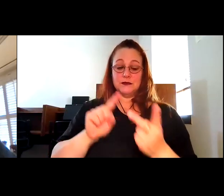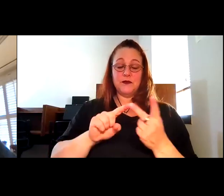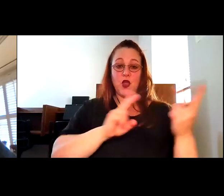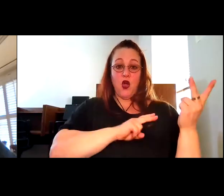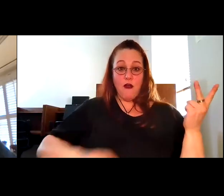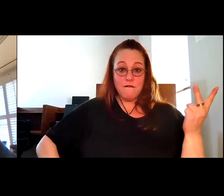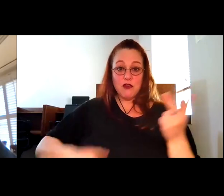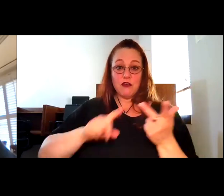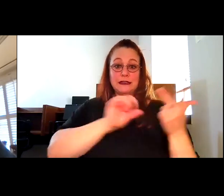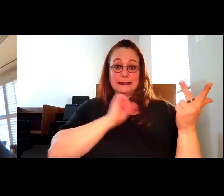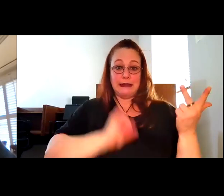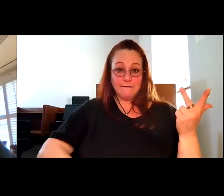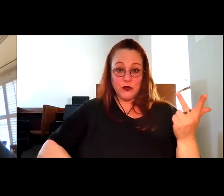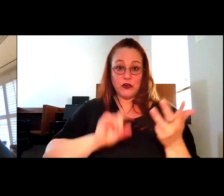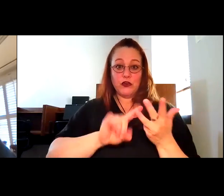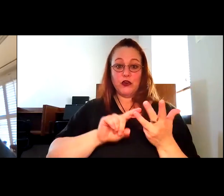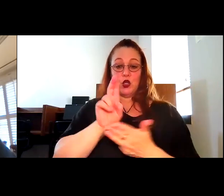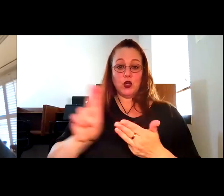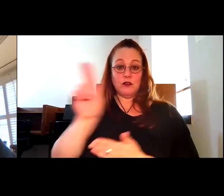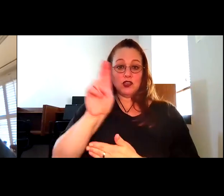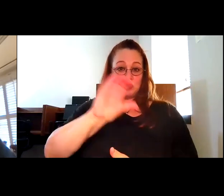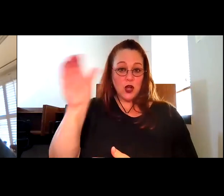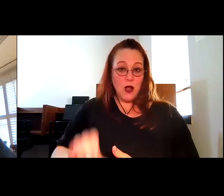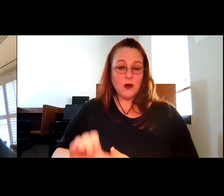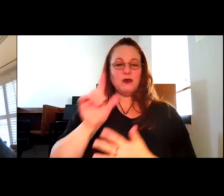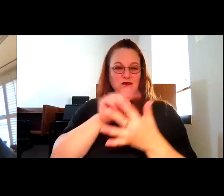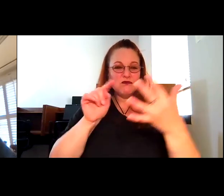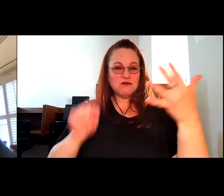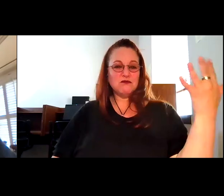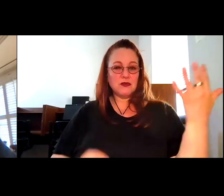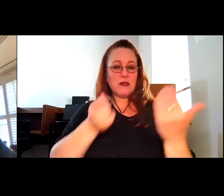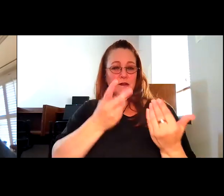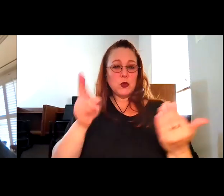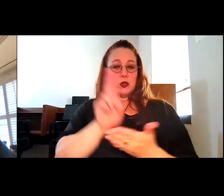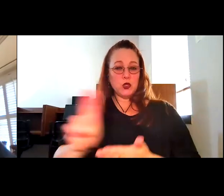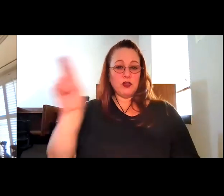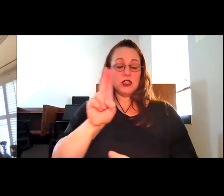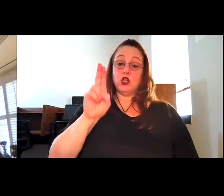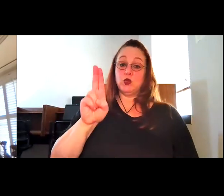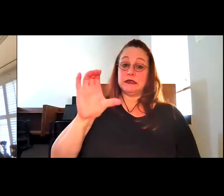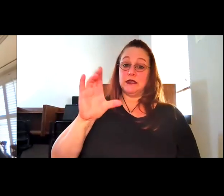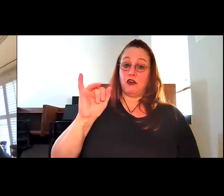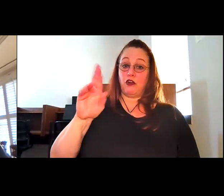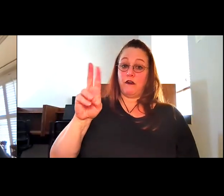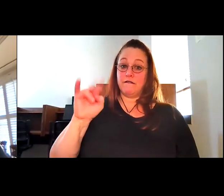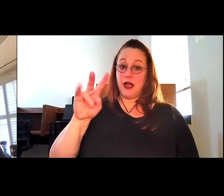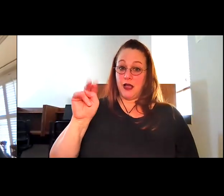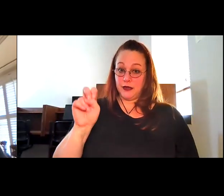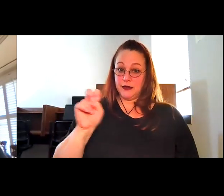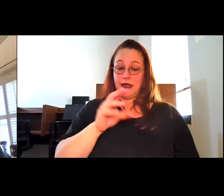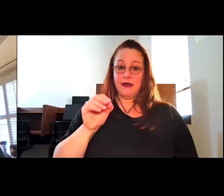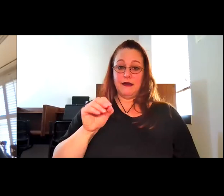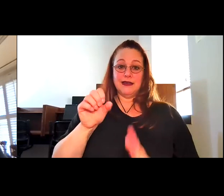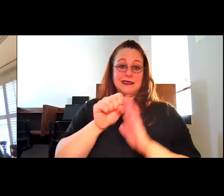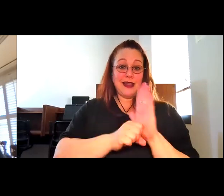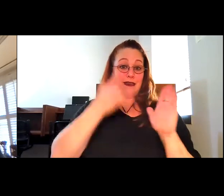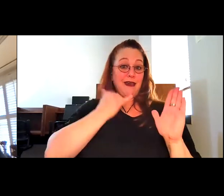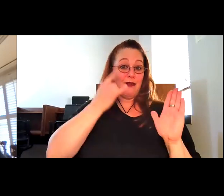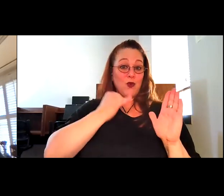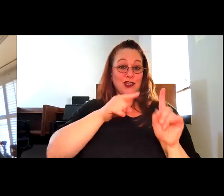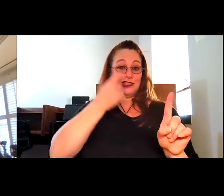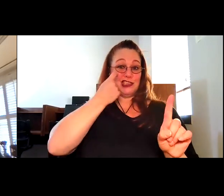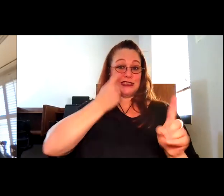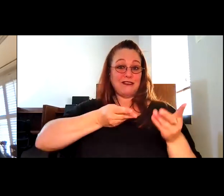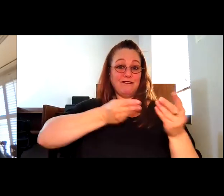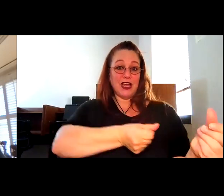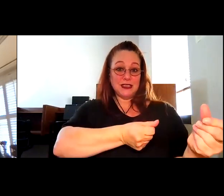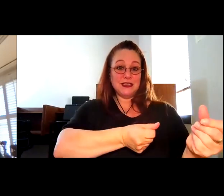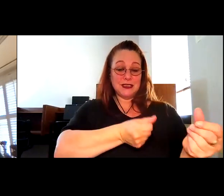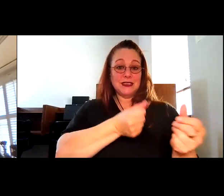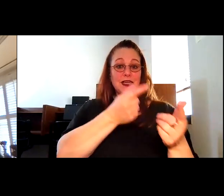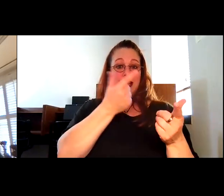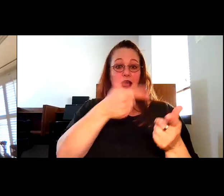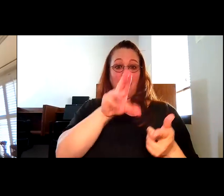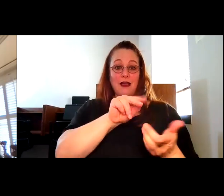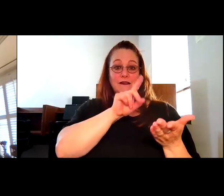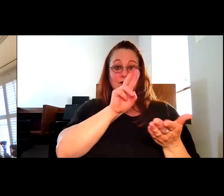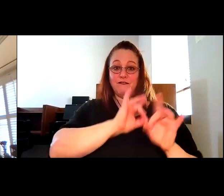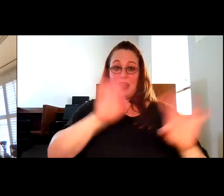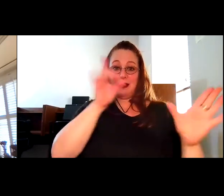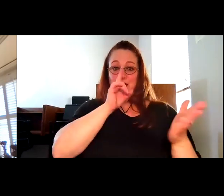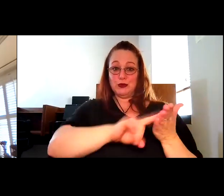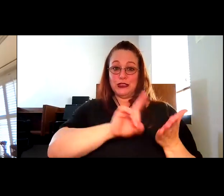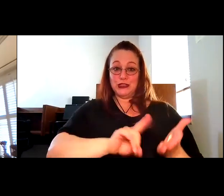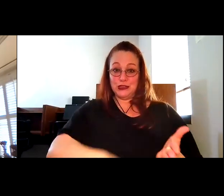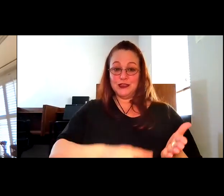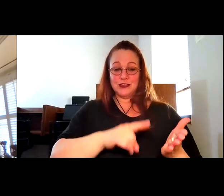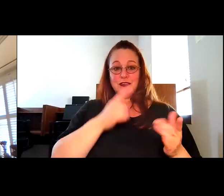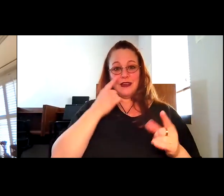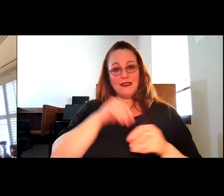Robyn Thomas: of work on this University of Chicago. So there are some, you know. Um Uc. Irvine has a great program, and actually the State of California just funded gun violence research at the State level through a program at Uc. Irvine. Same thing in New York State.